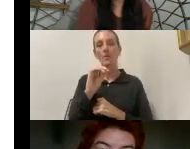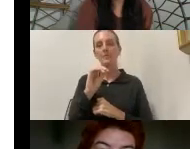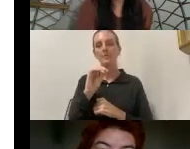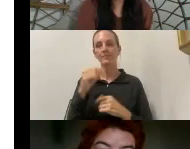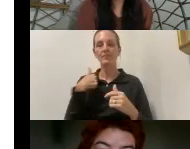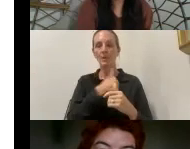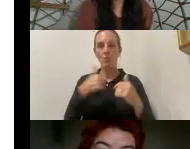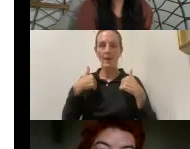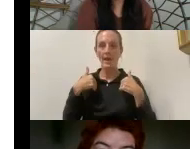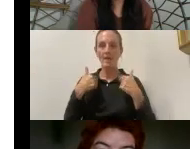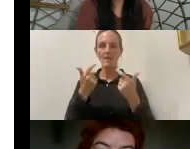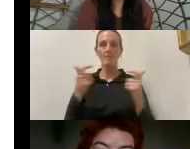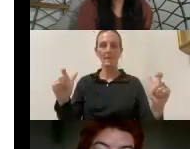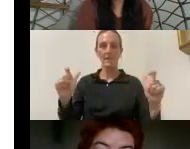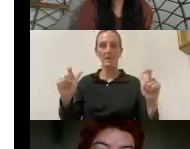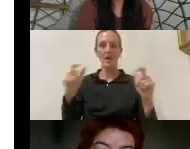running right through our territory.